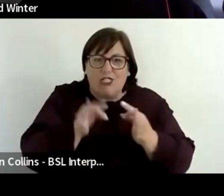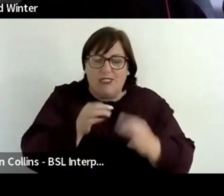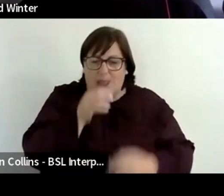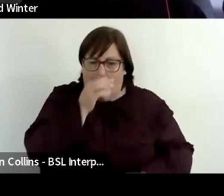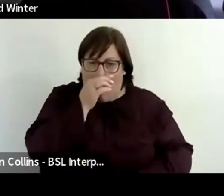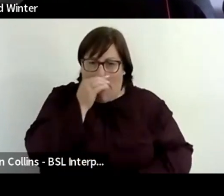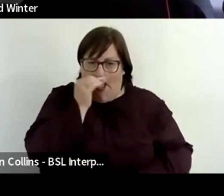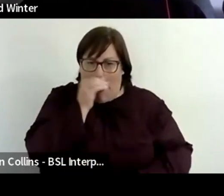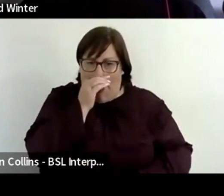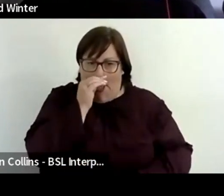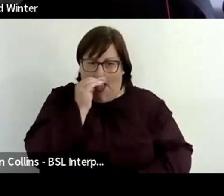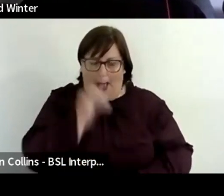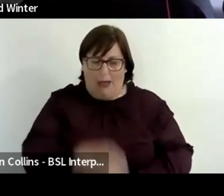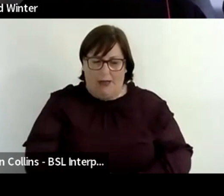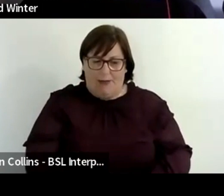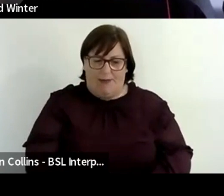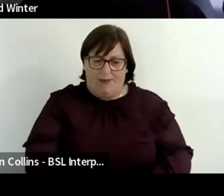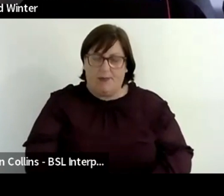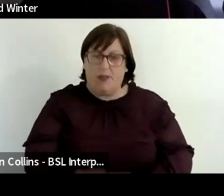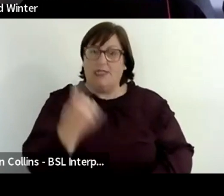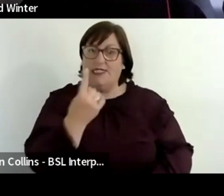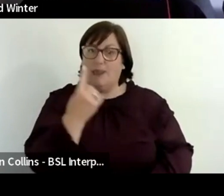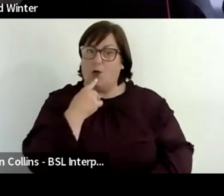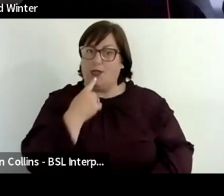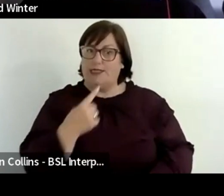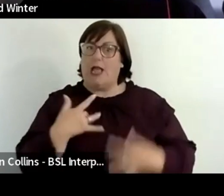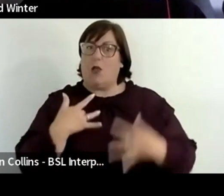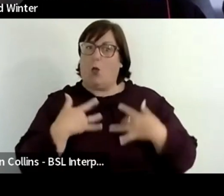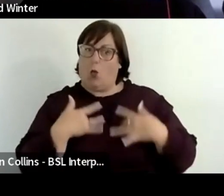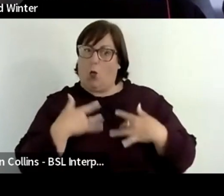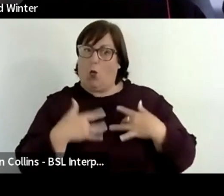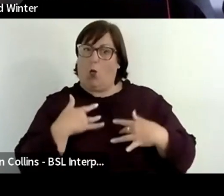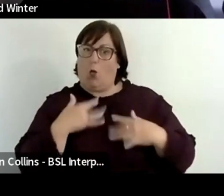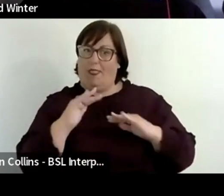Someone says they found the session extremely informative and positive, thank you.